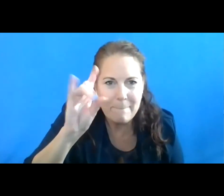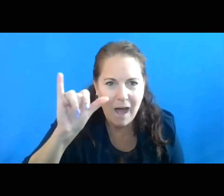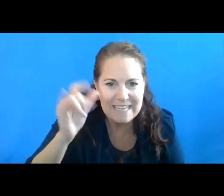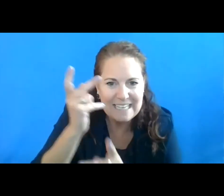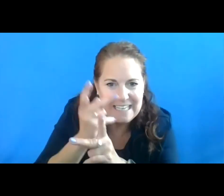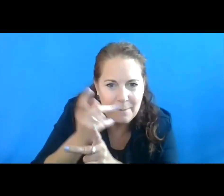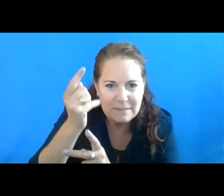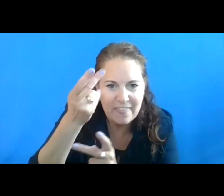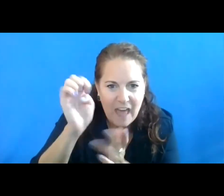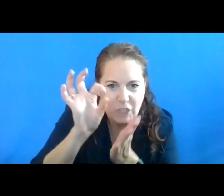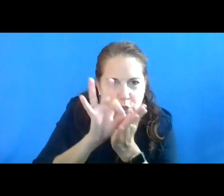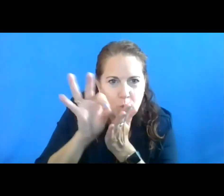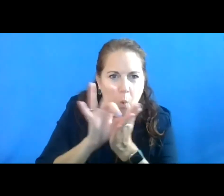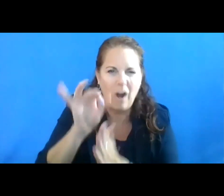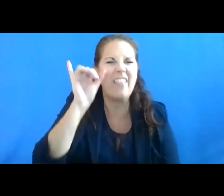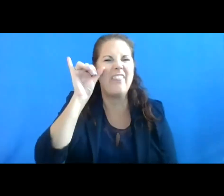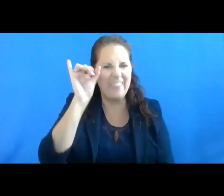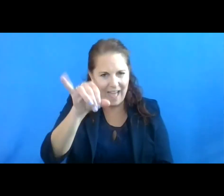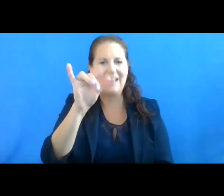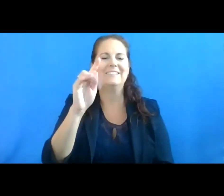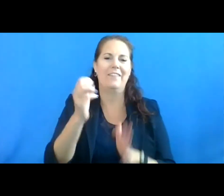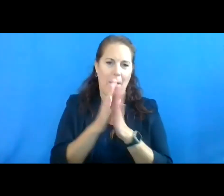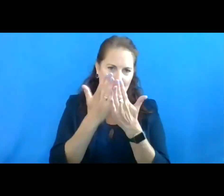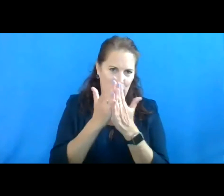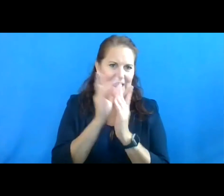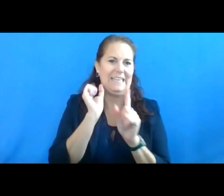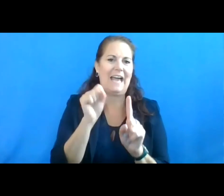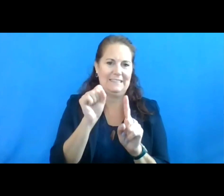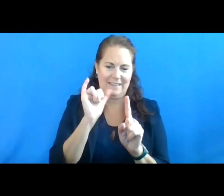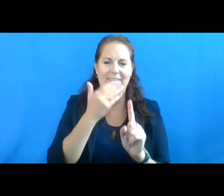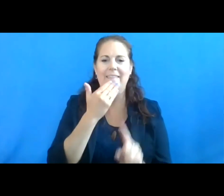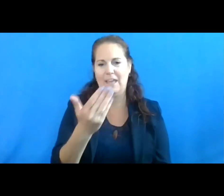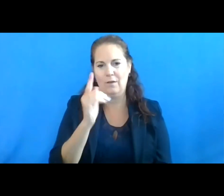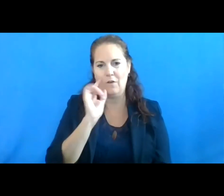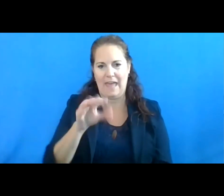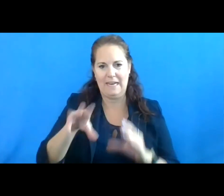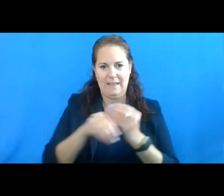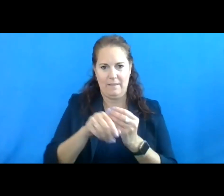And that’s a great quote by Bessel van der Kolk.